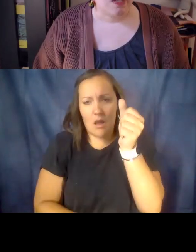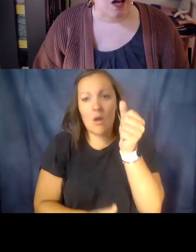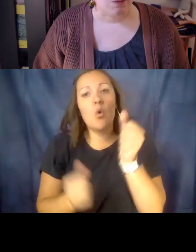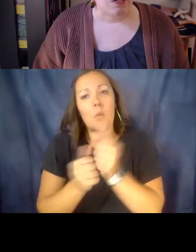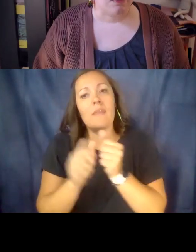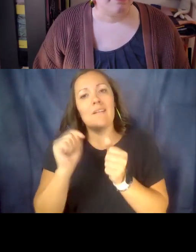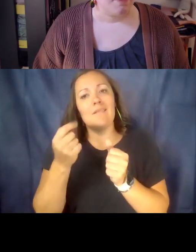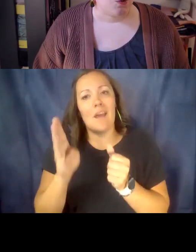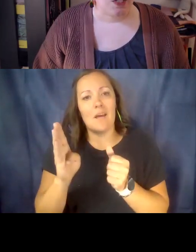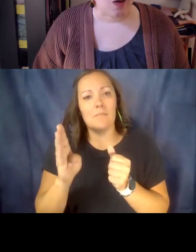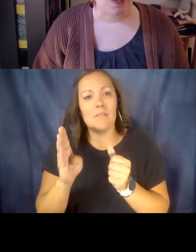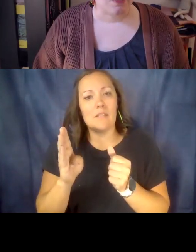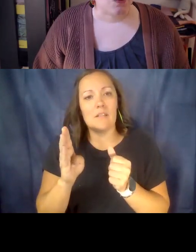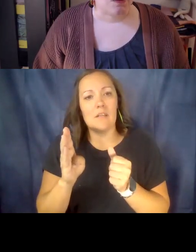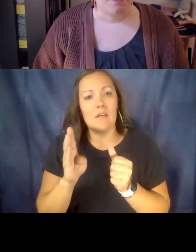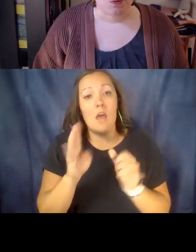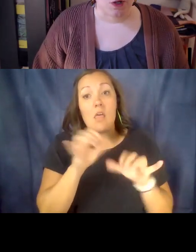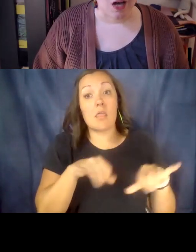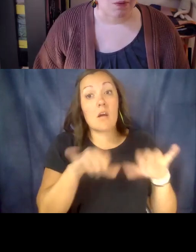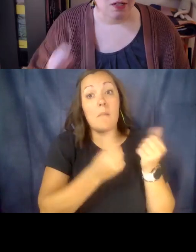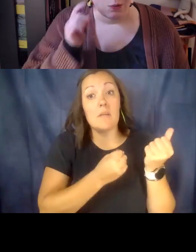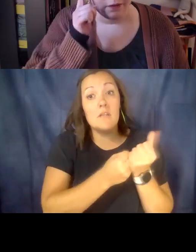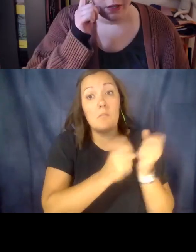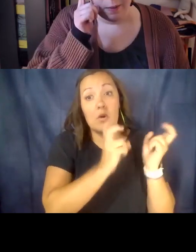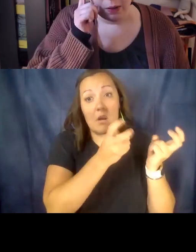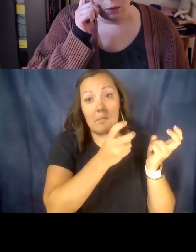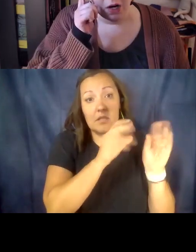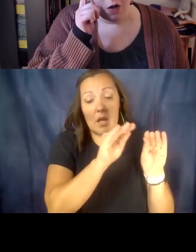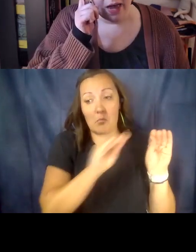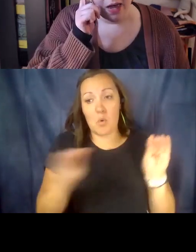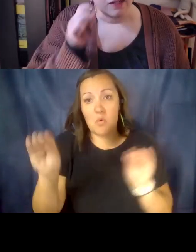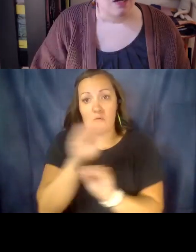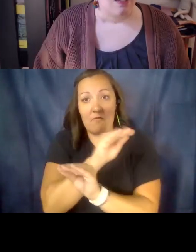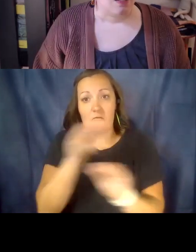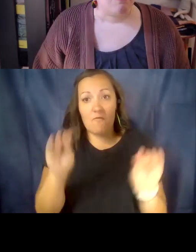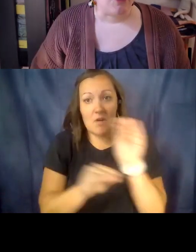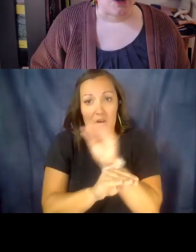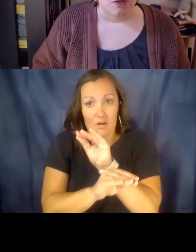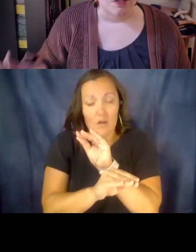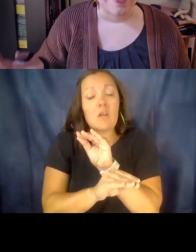the common support topics or support topics or whatever you want to call that first, because it